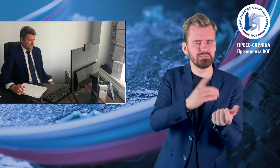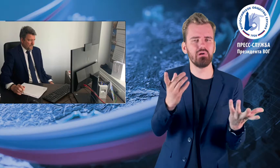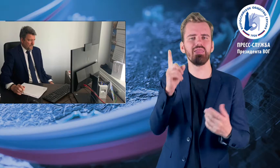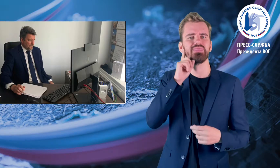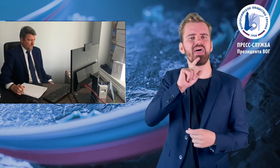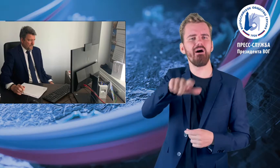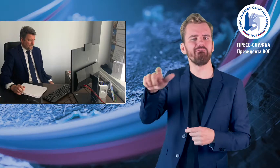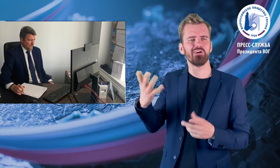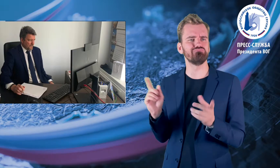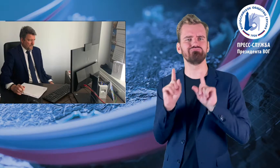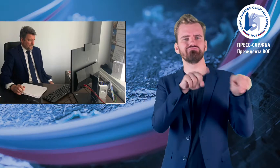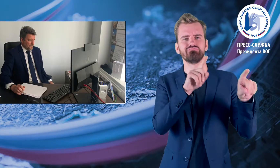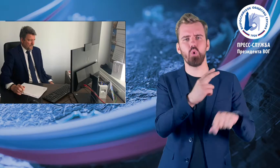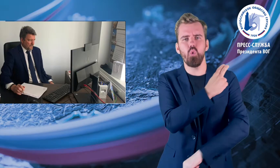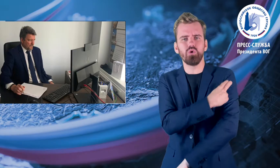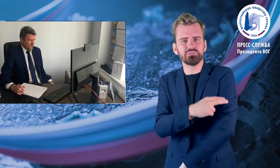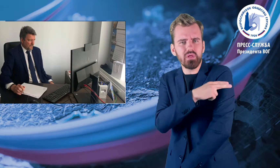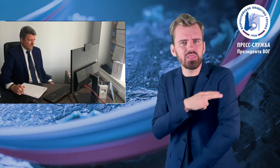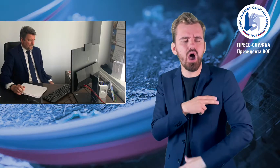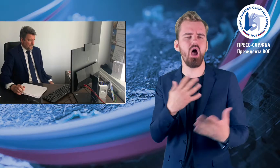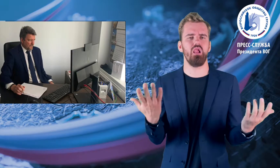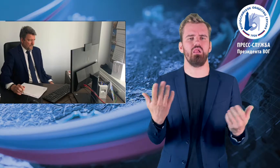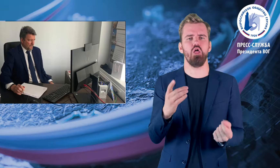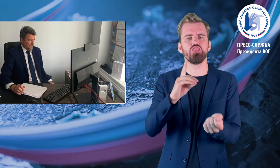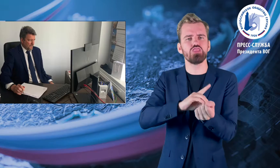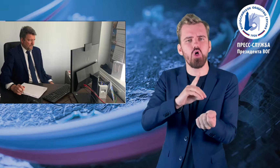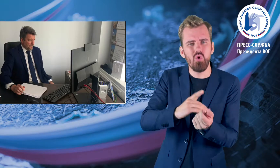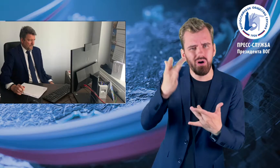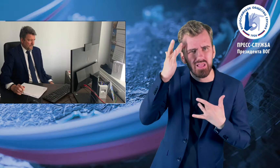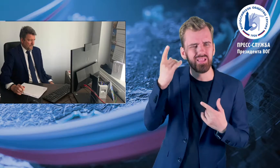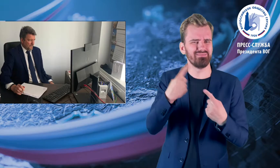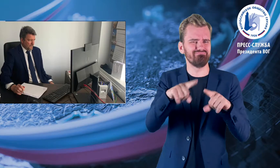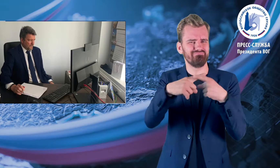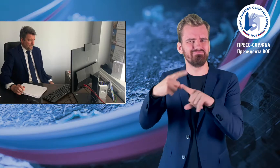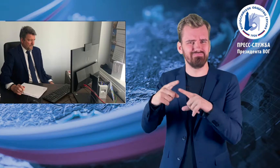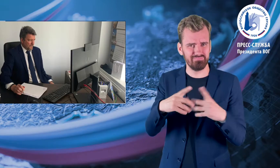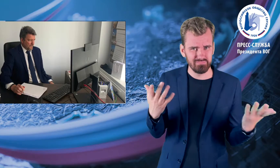in hospitals and clinics have existed before,